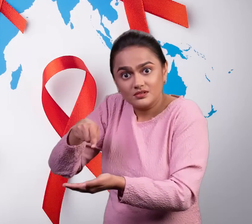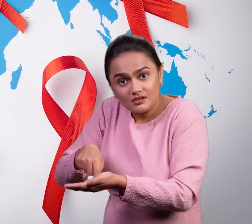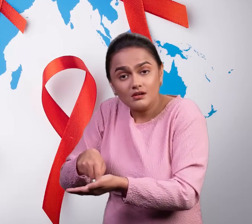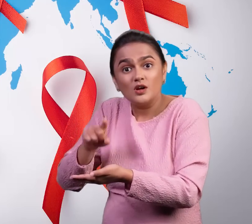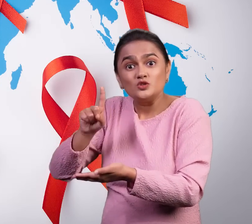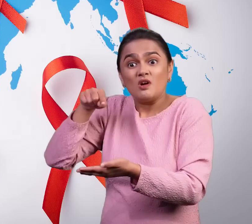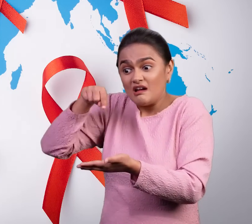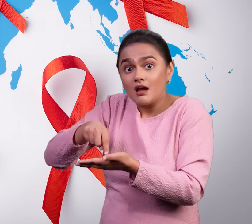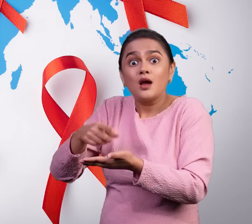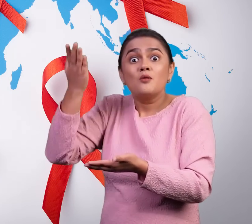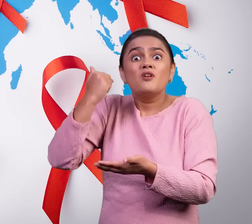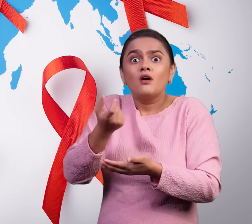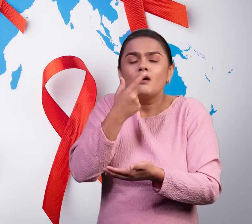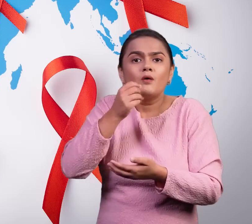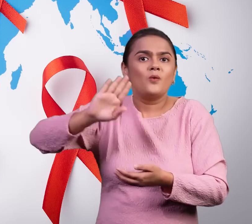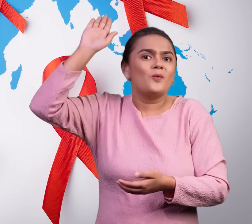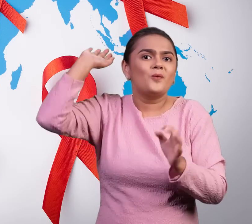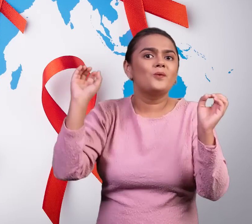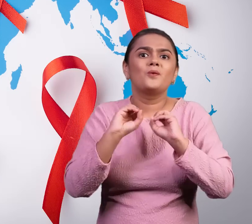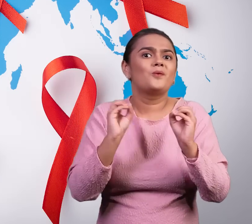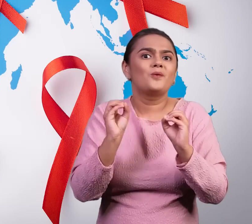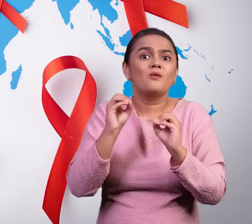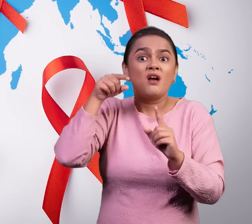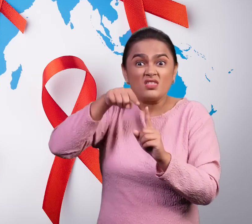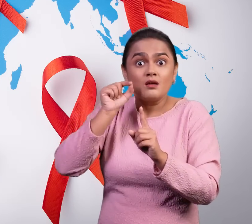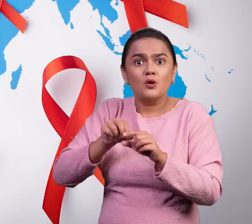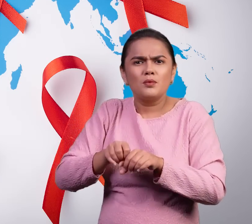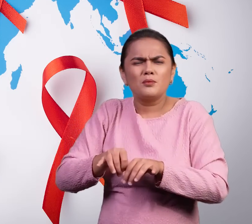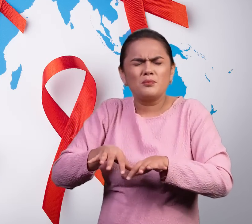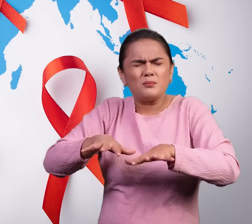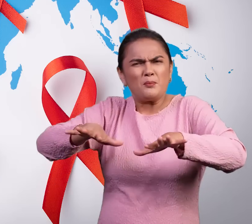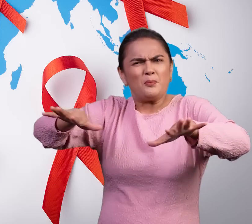HIV was widespread in those days because treatments were not yet available.